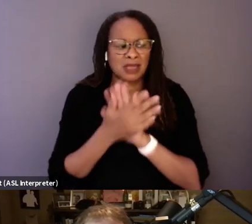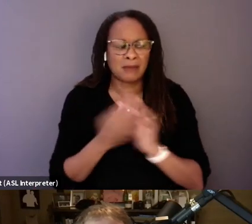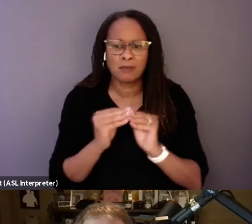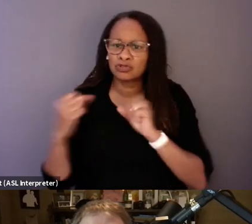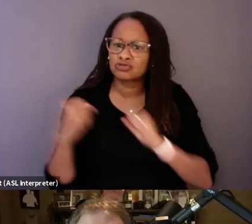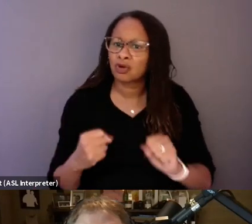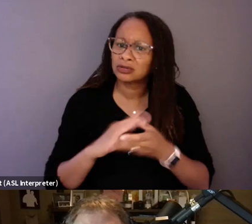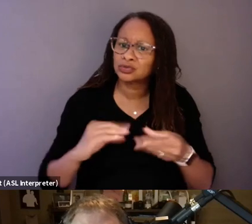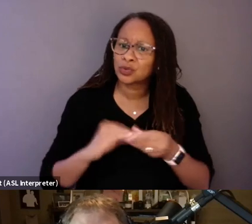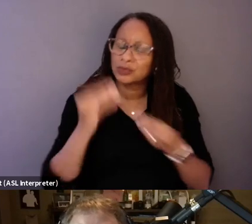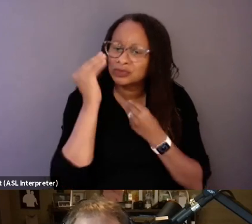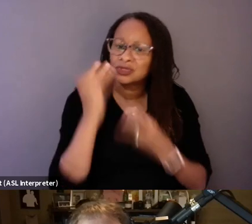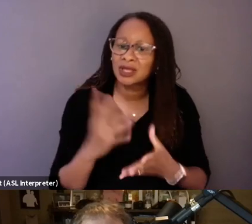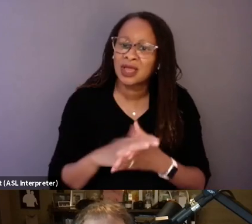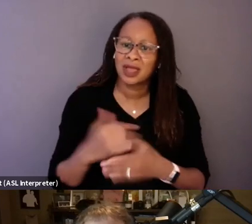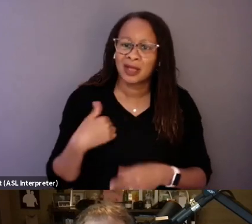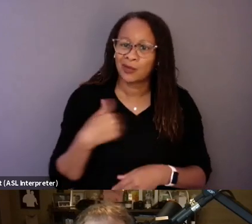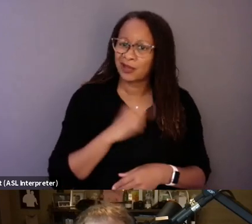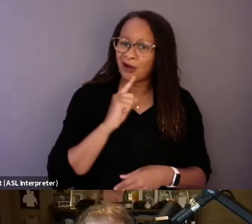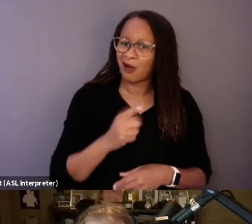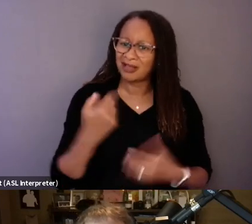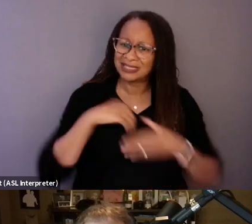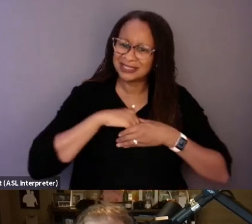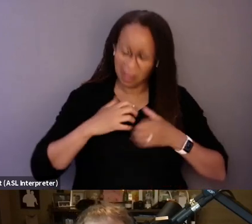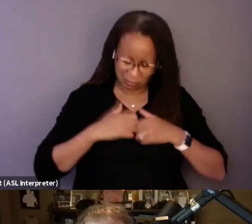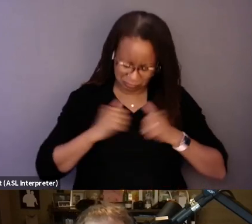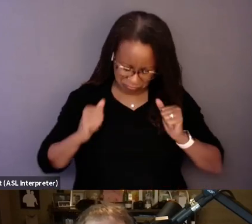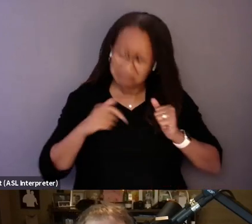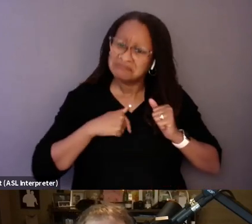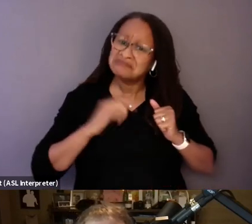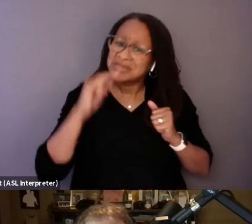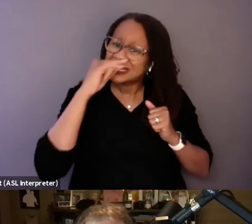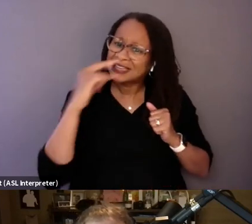we're all the kid, we were then we're all connected in that way.